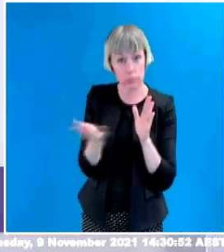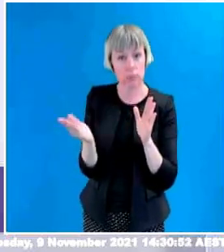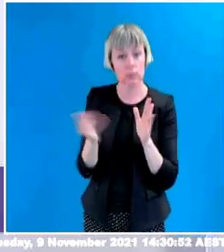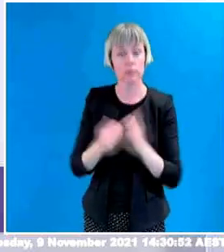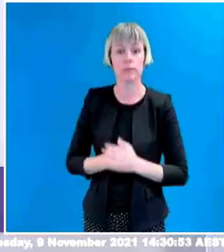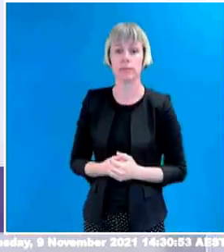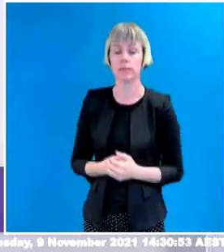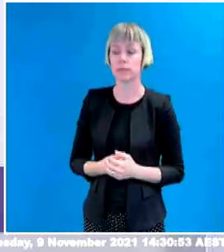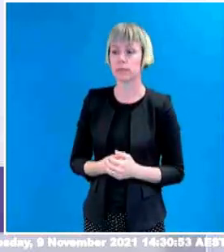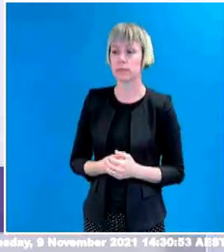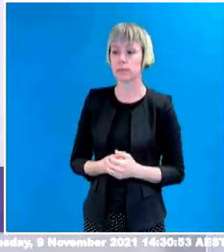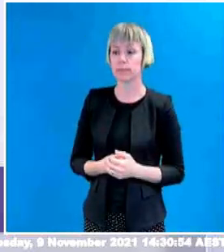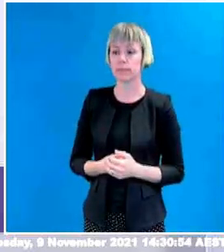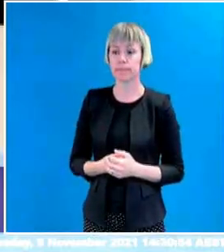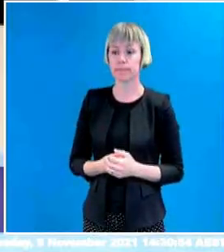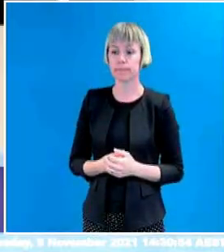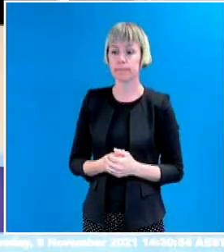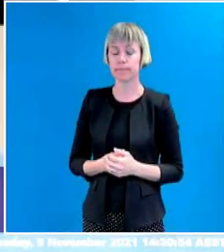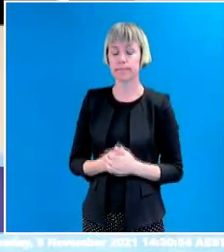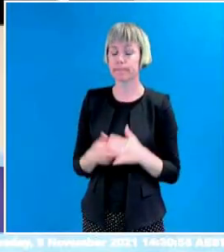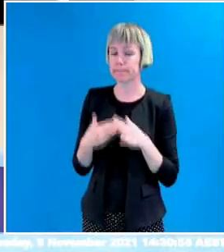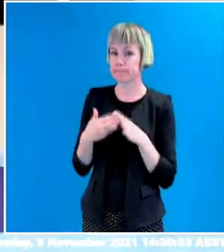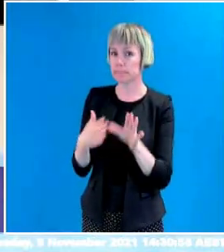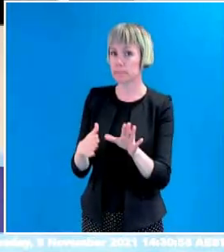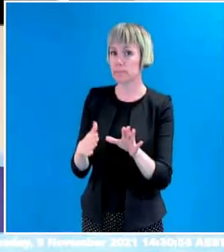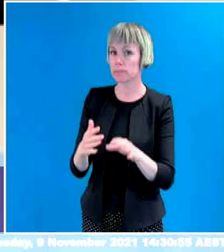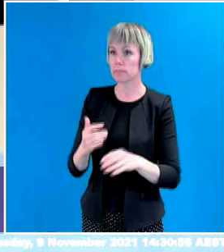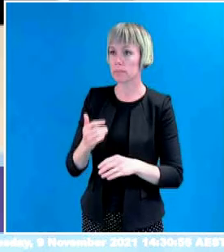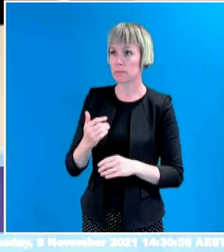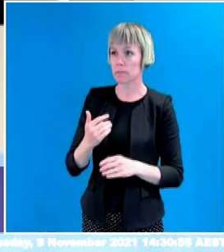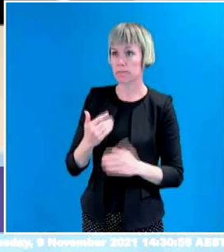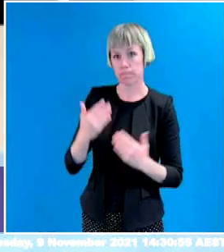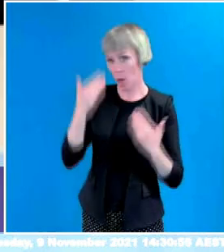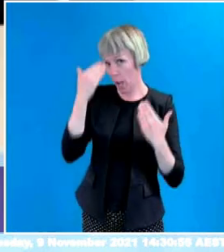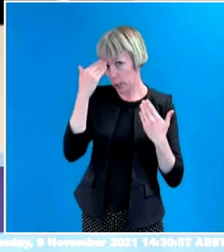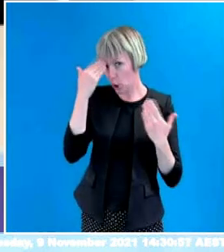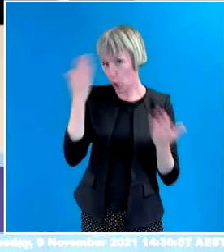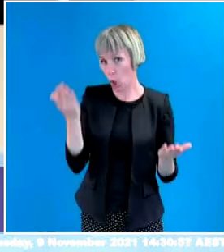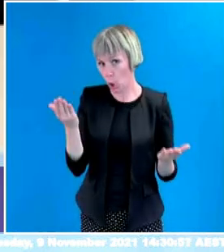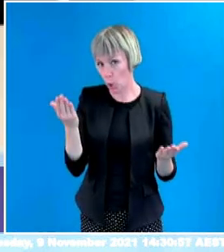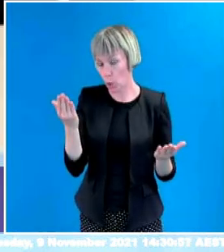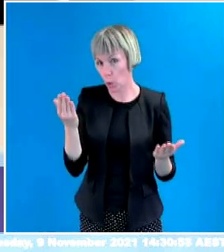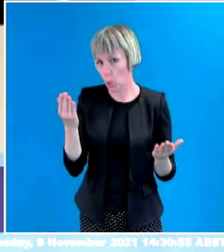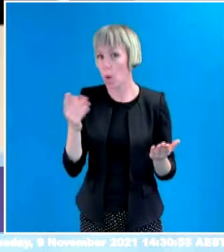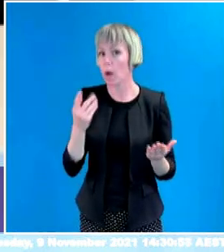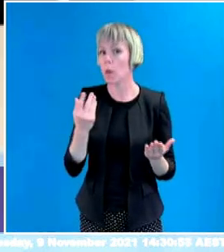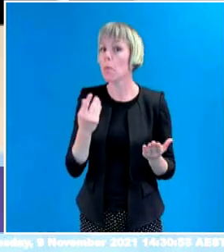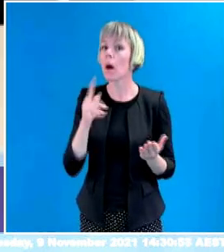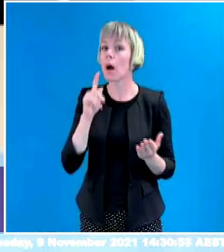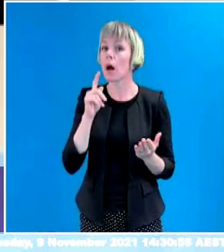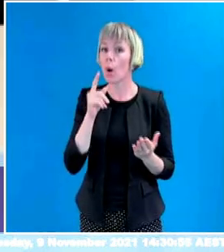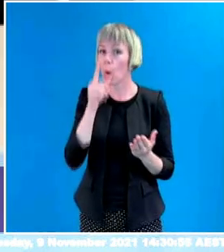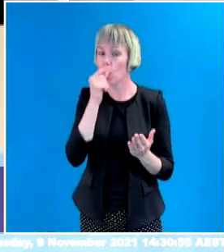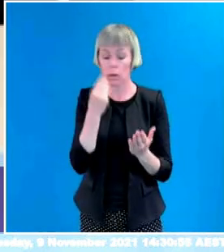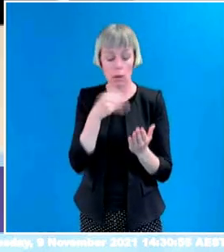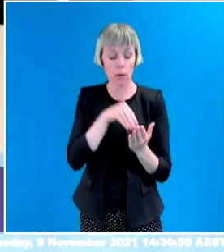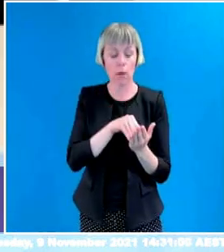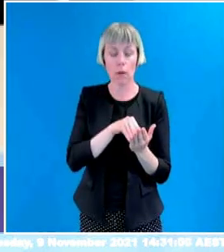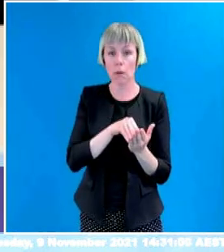That's not within my direct knowledge, but we can see what we could provide in relation to that.